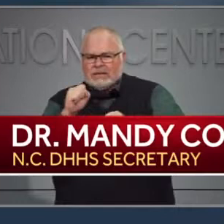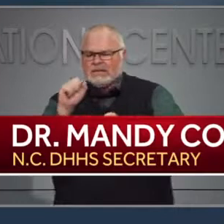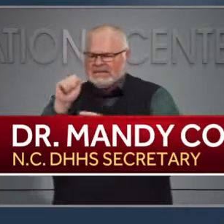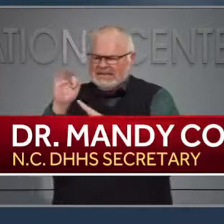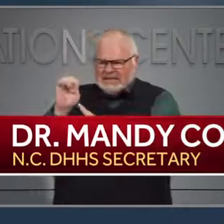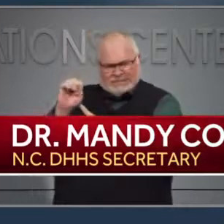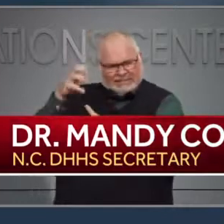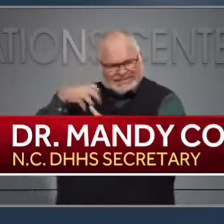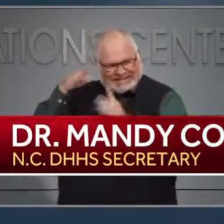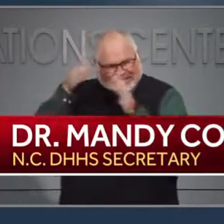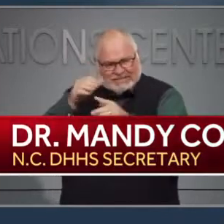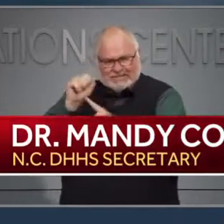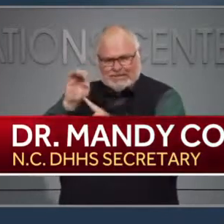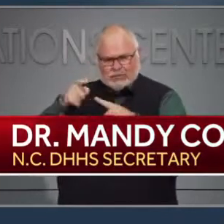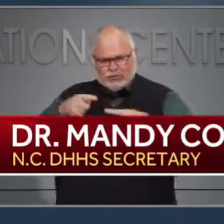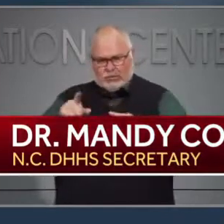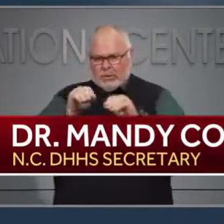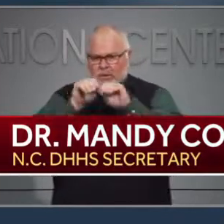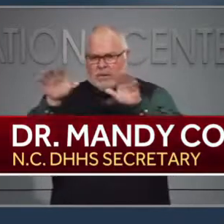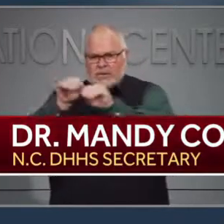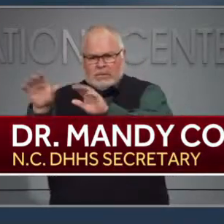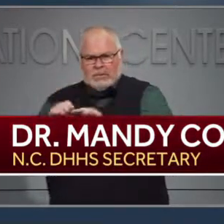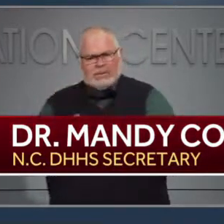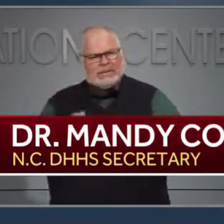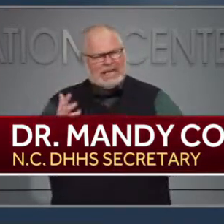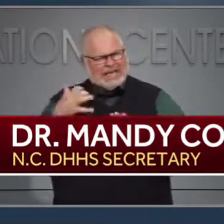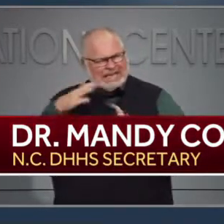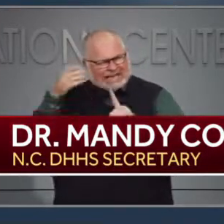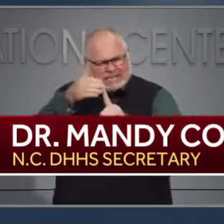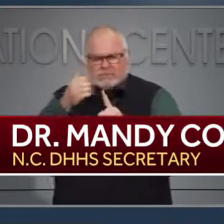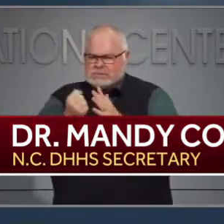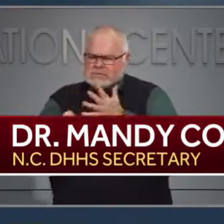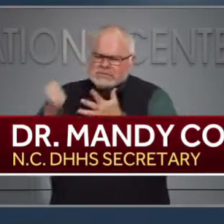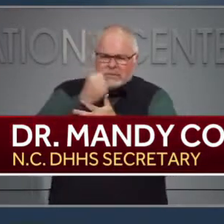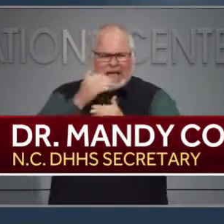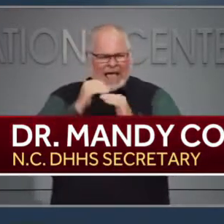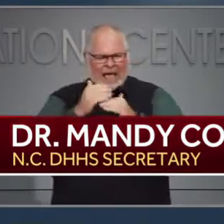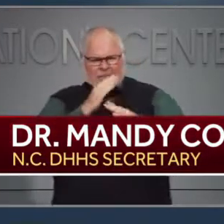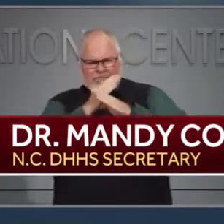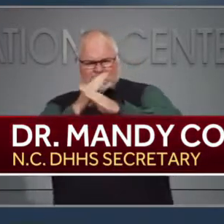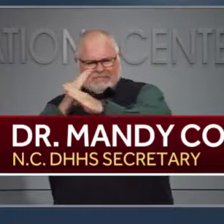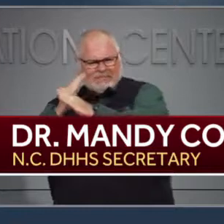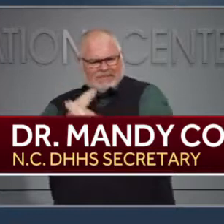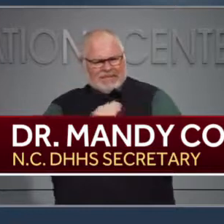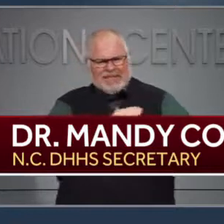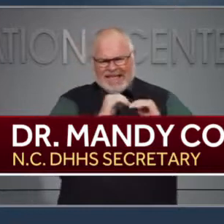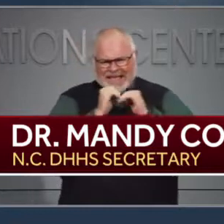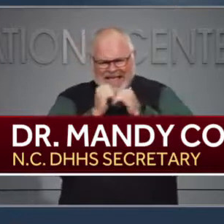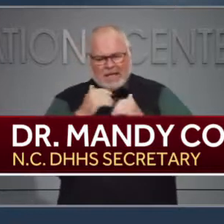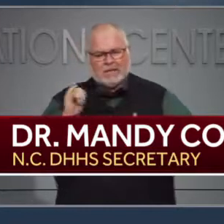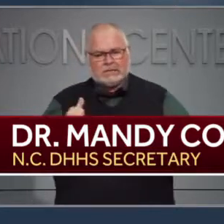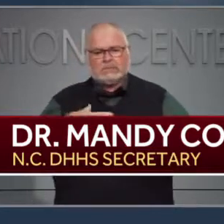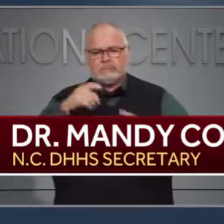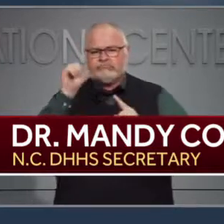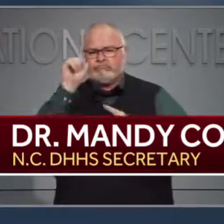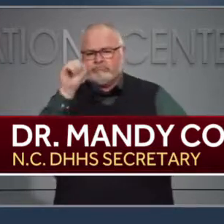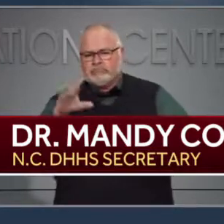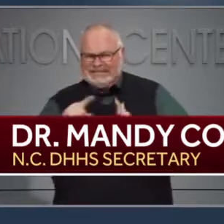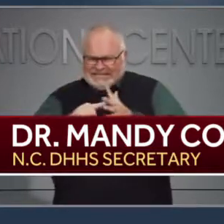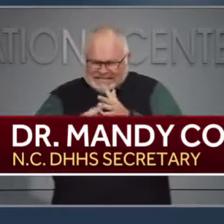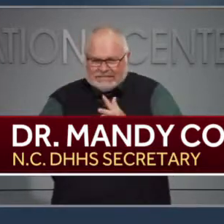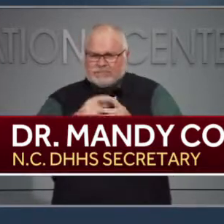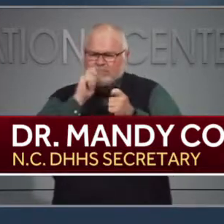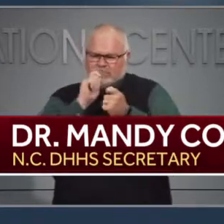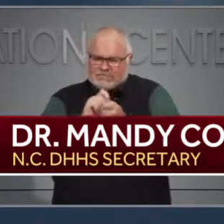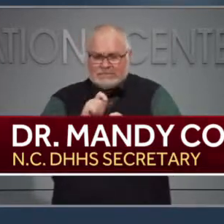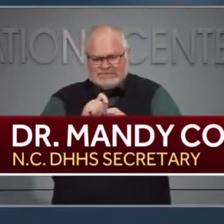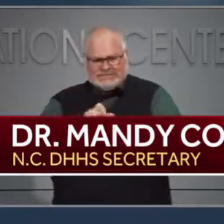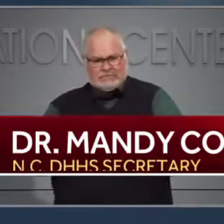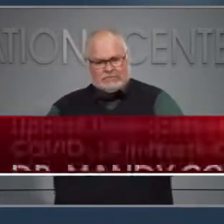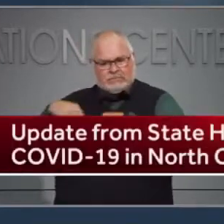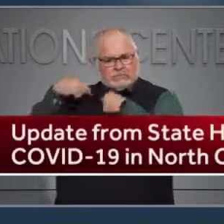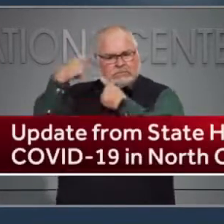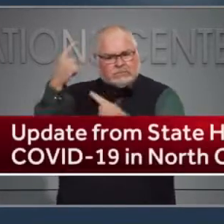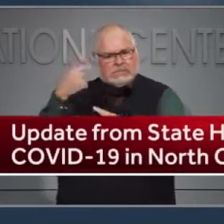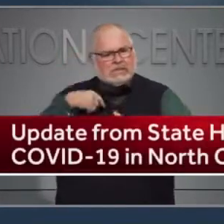SAFETY AND NURSING HOMES DURING THIS PANDEMIC HAS BEEN A TOP PRIORI AND A KEY COMPONENT OF OUR RESPONSE STRATEGY SINCE DAY ONE.